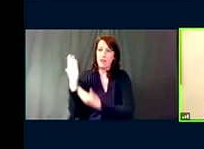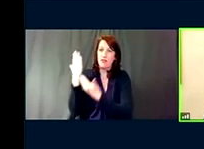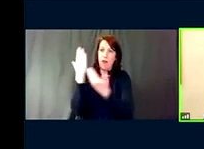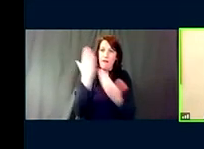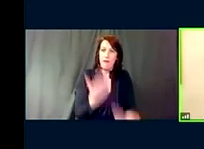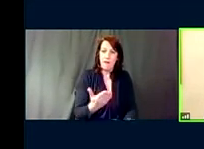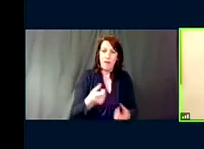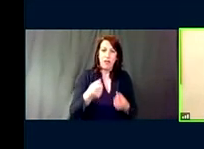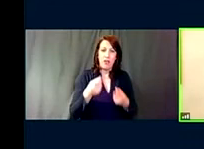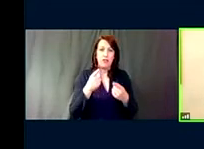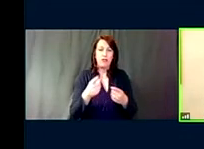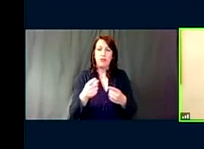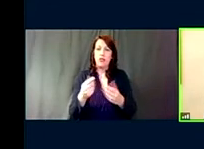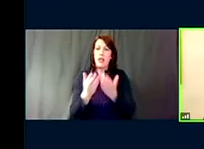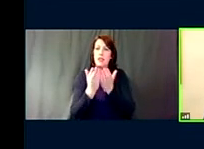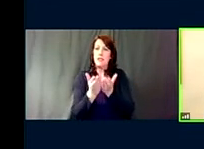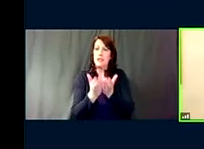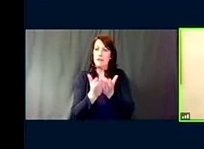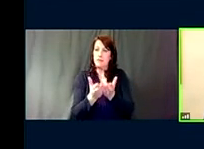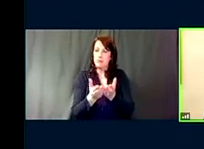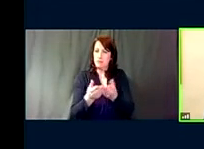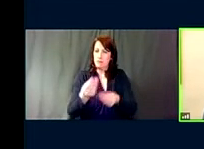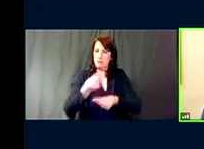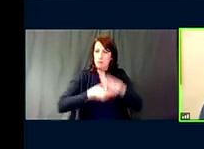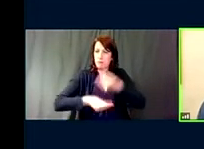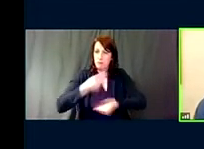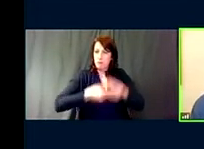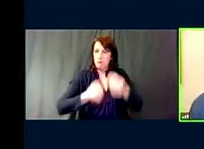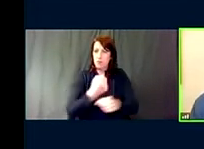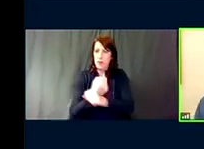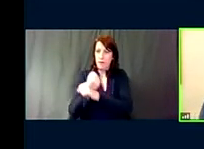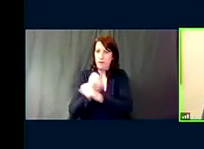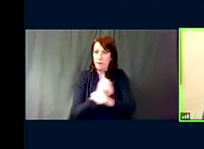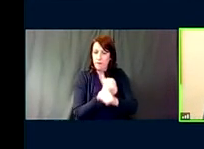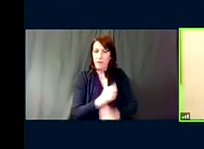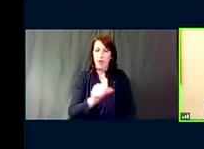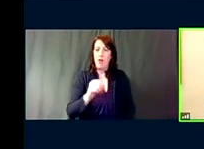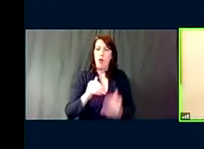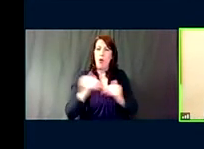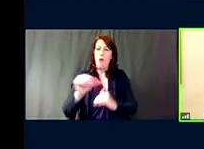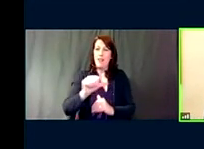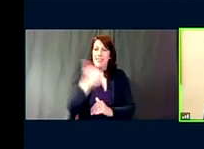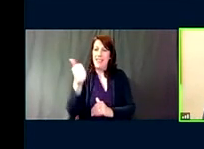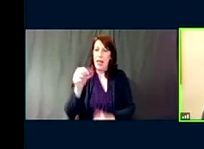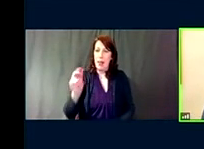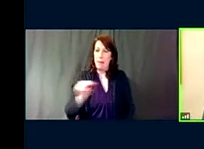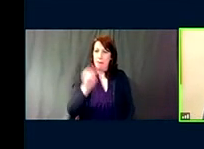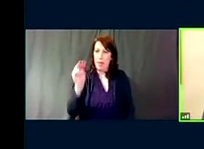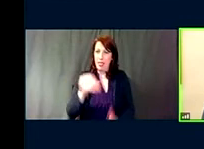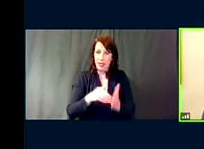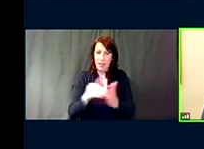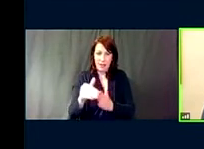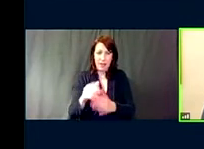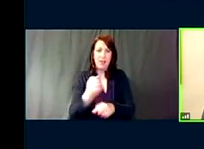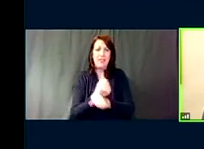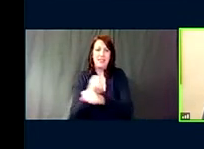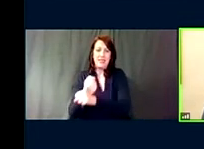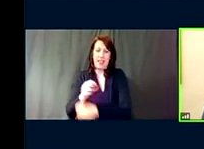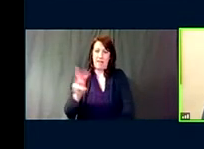ENSLAVED AFRICAN AMERICANS CAME, DURING THE TRANSATLANTIC SLAVE TRADE.